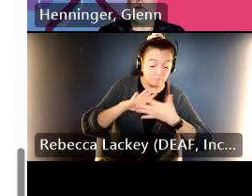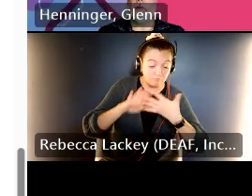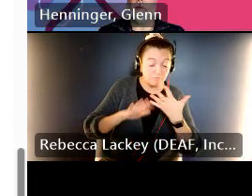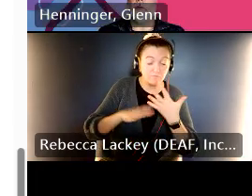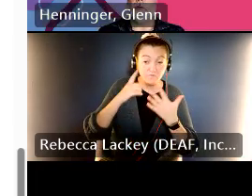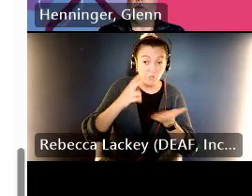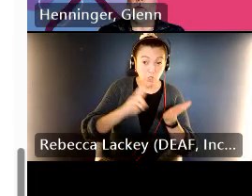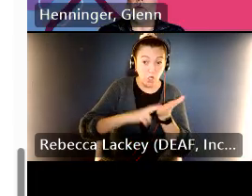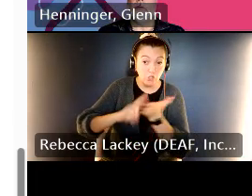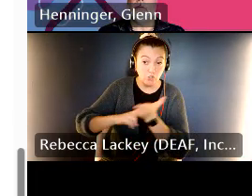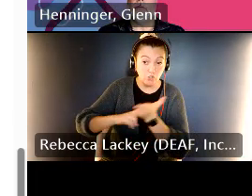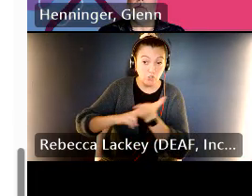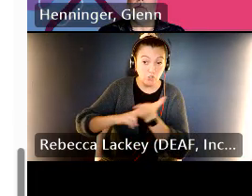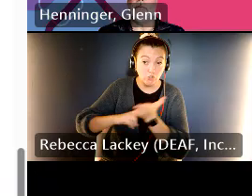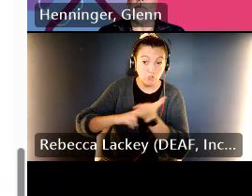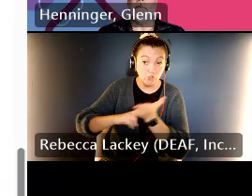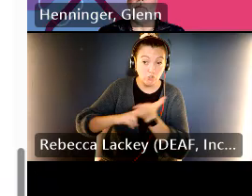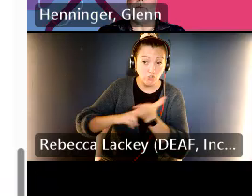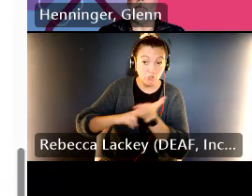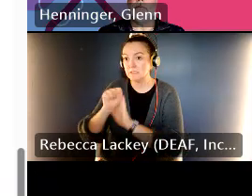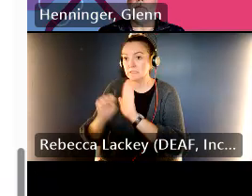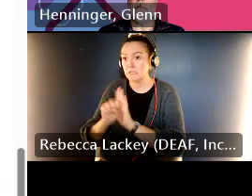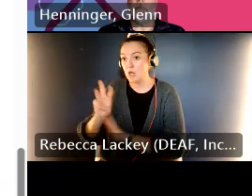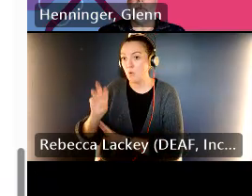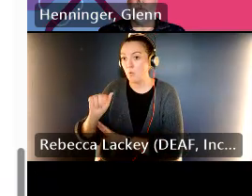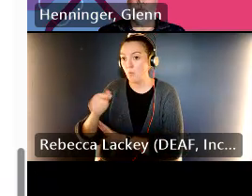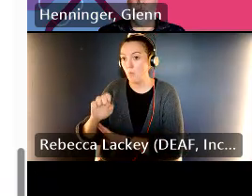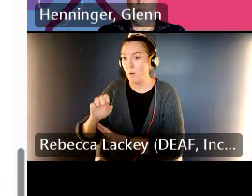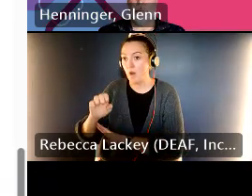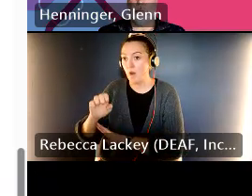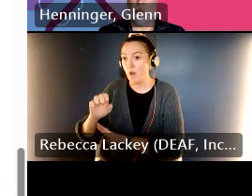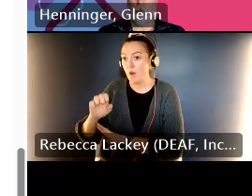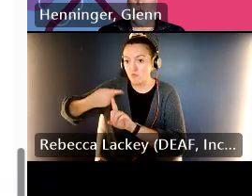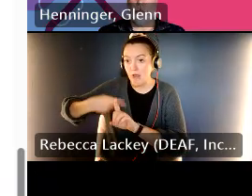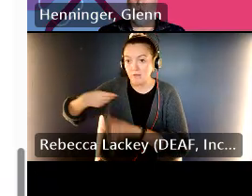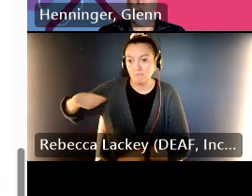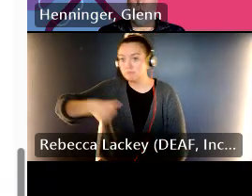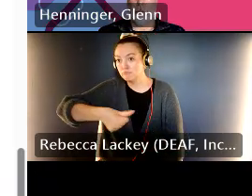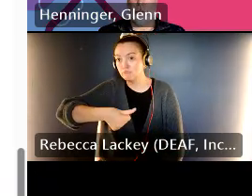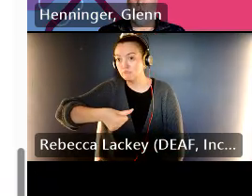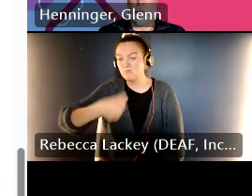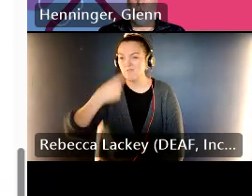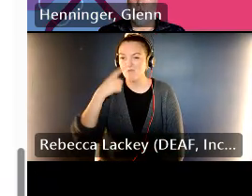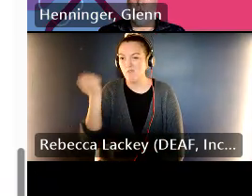pay state wage rates to all of our to further all their employees.